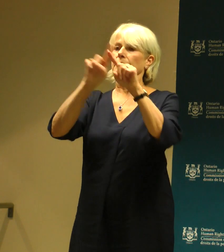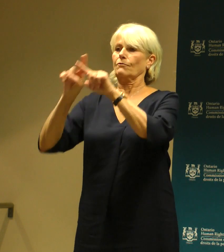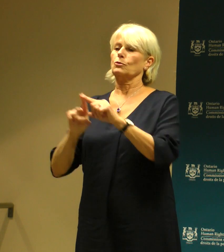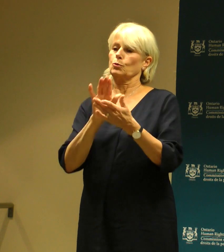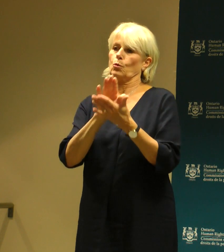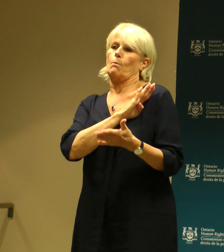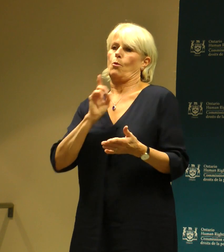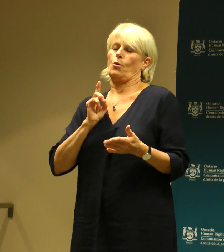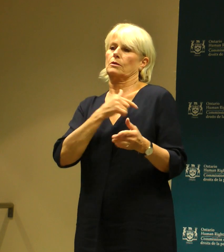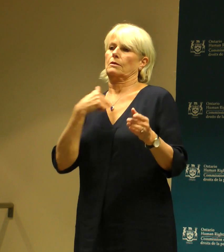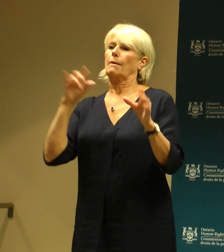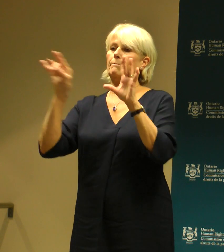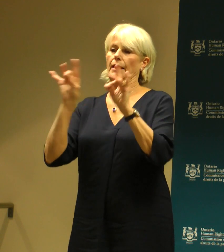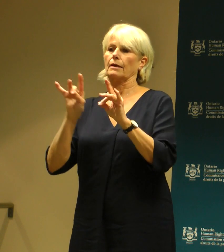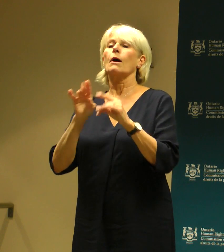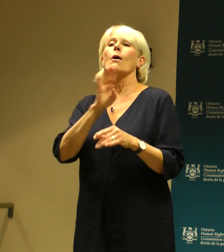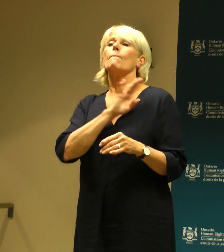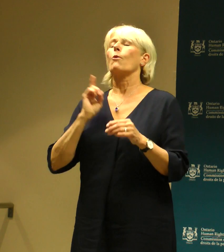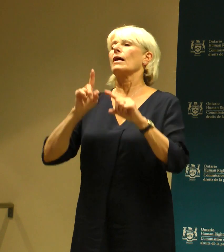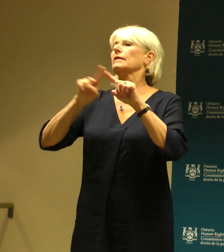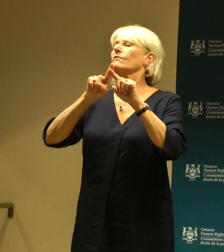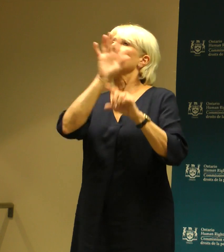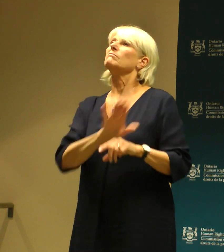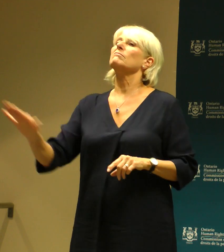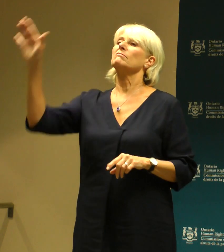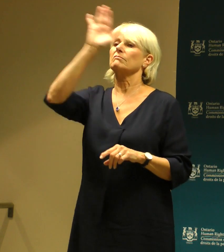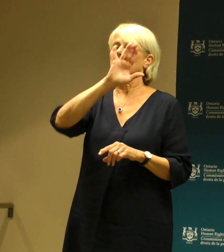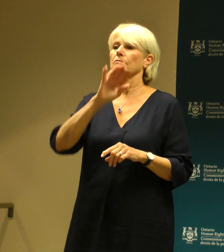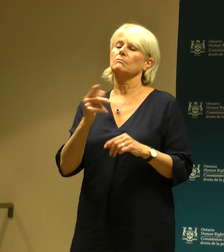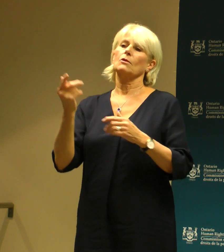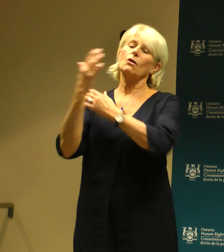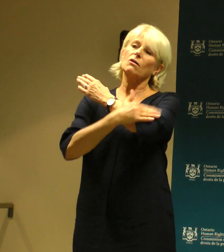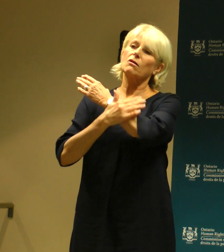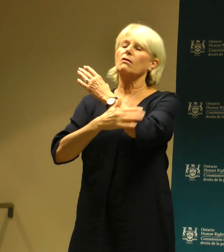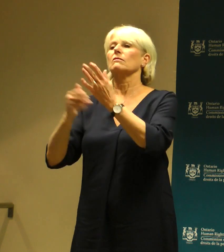These include boards from different parts of the province, urban and rural;